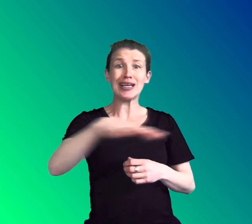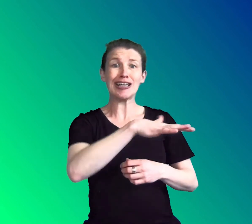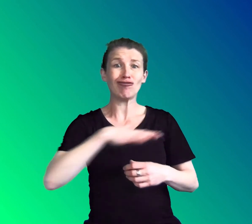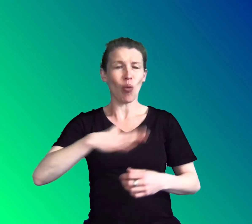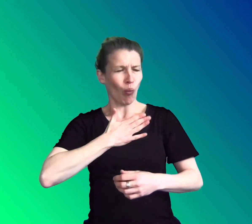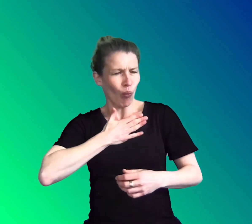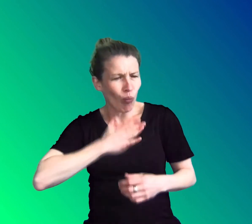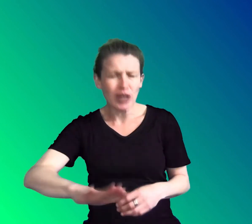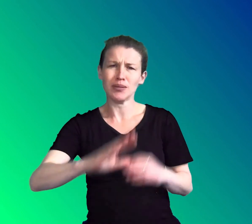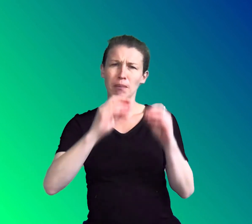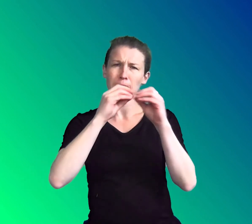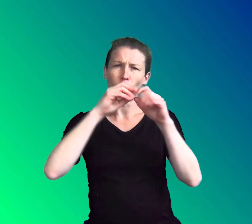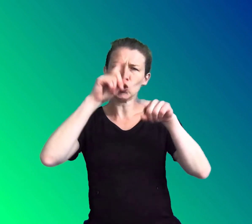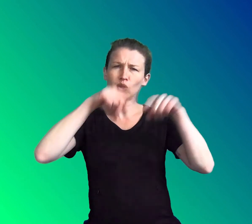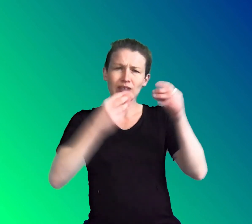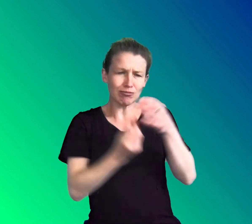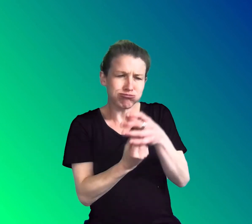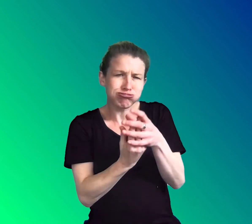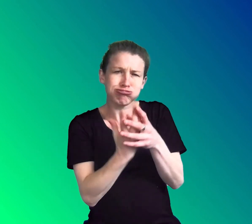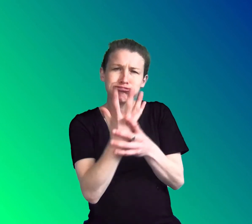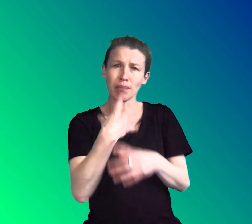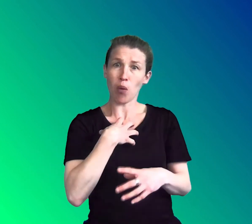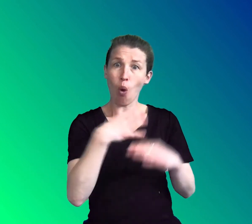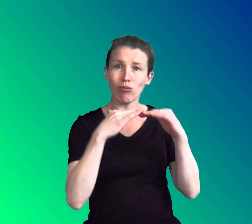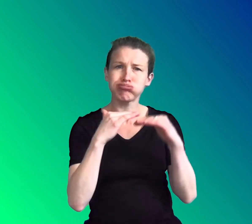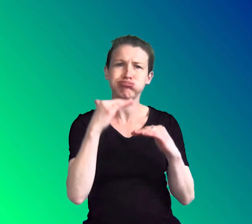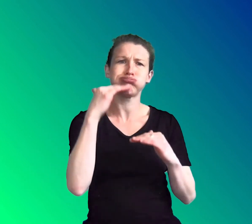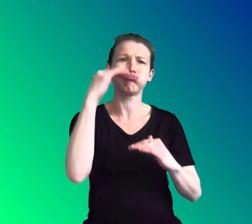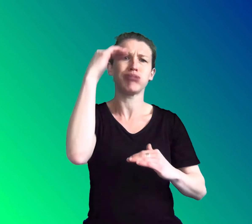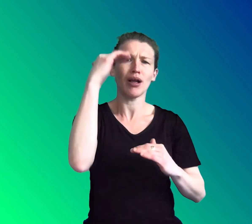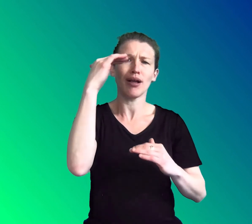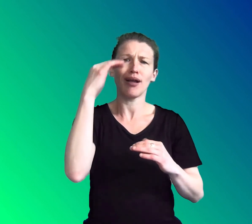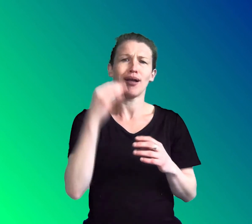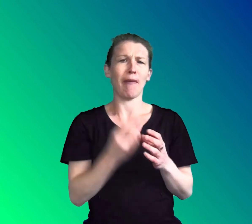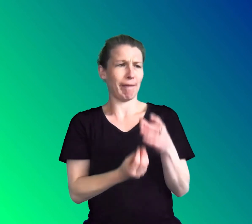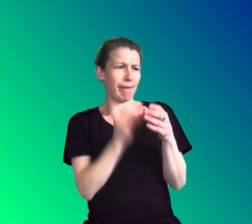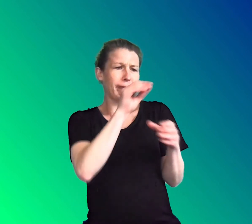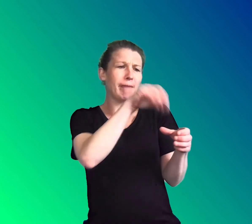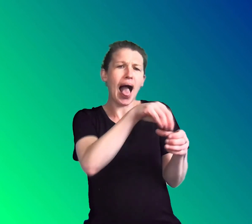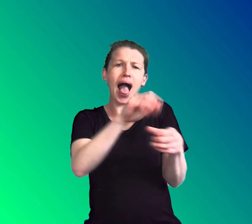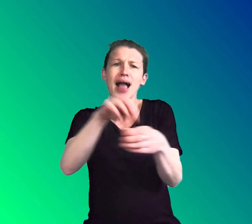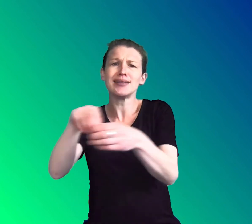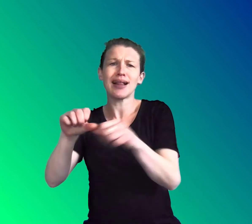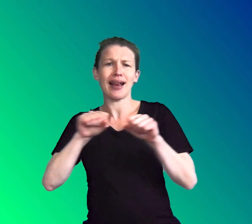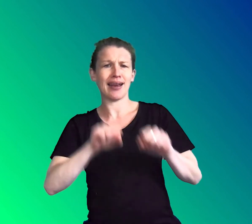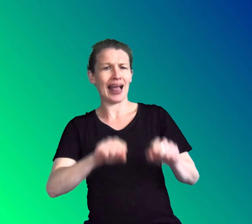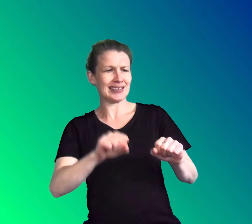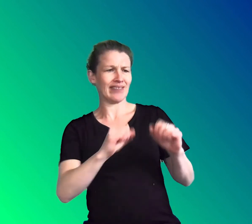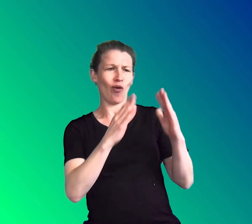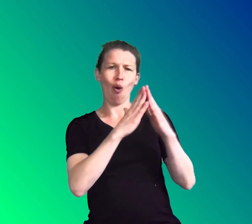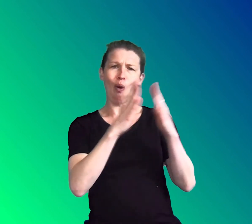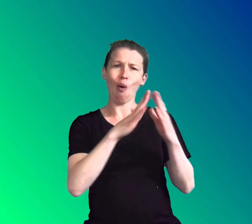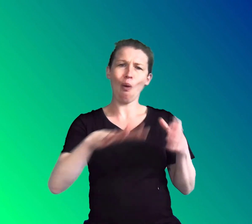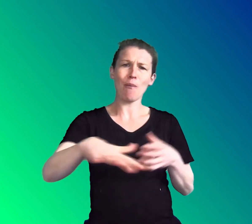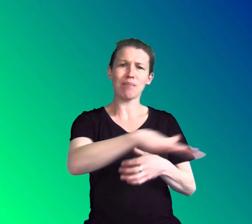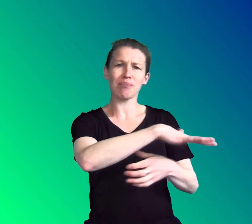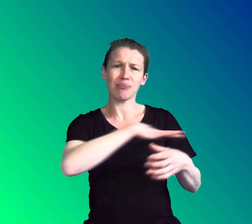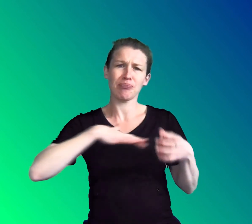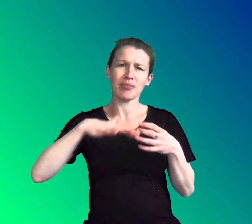Perhaps in your area, you want to grow more biodiversity. You could plant natives at your home to welcome it in,